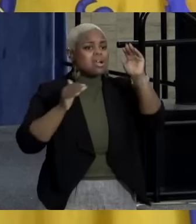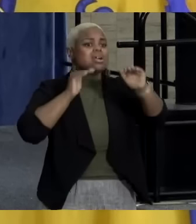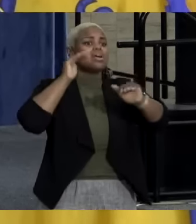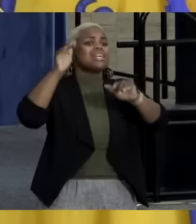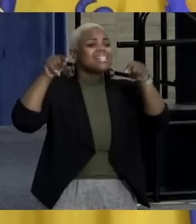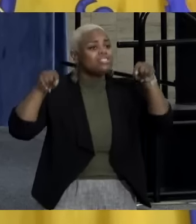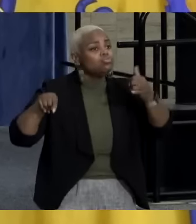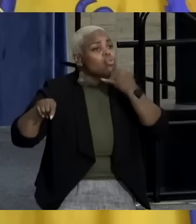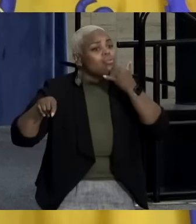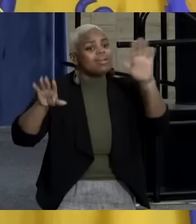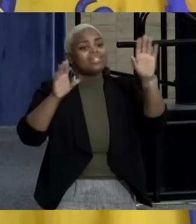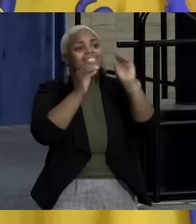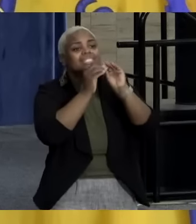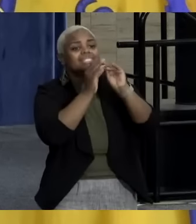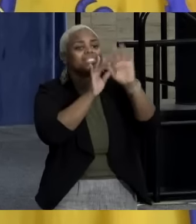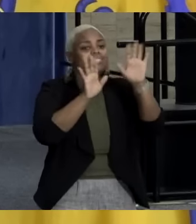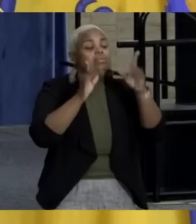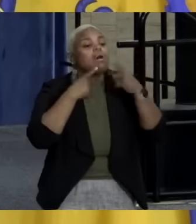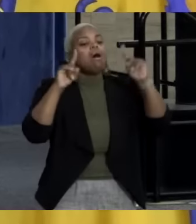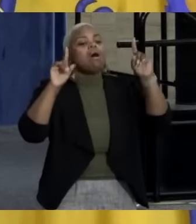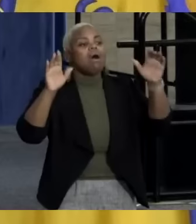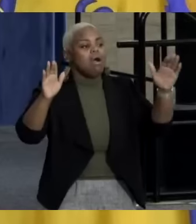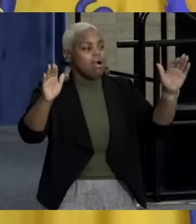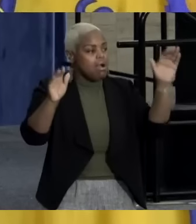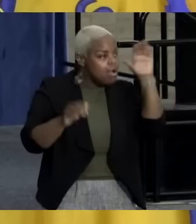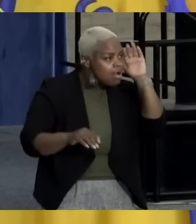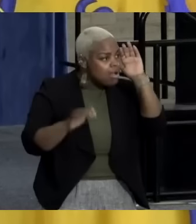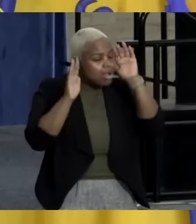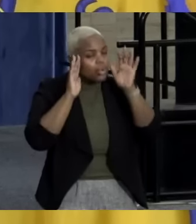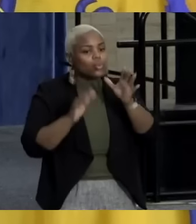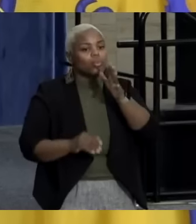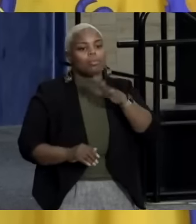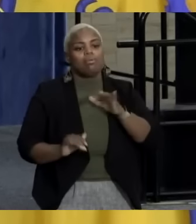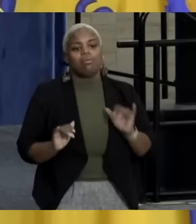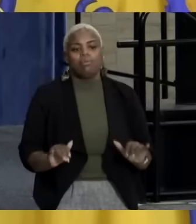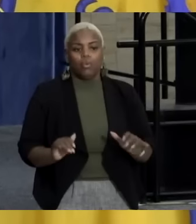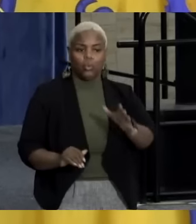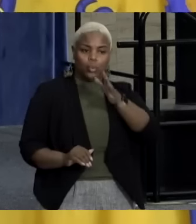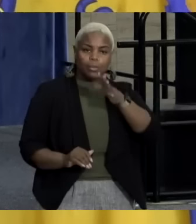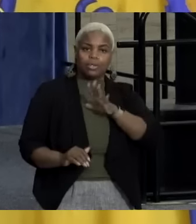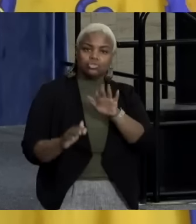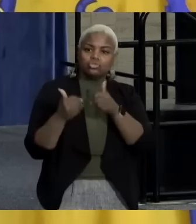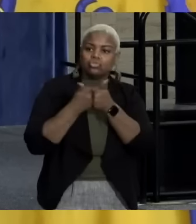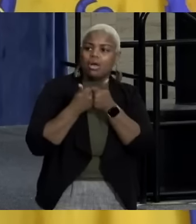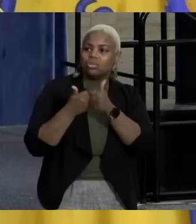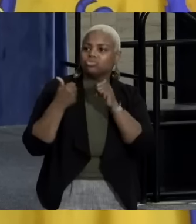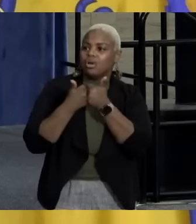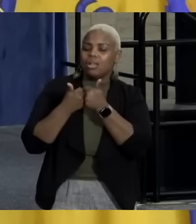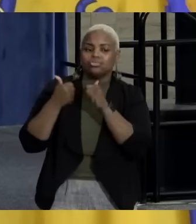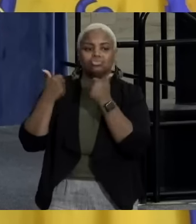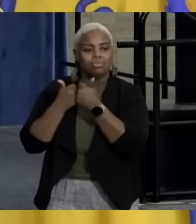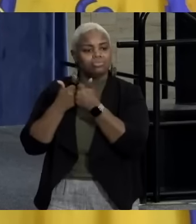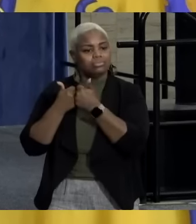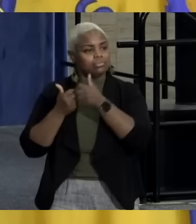are listening to women who have been challenging the paternalism of medicine. We are listening to